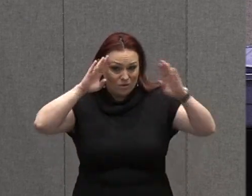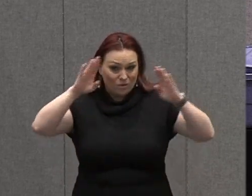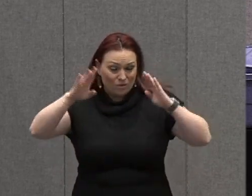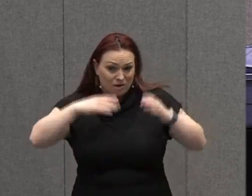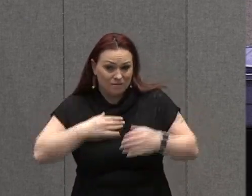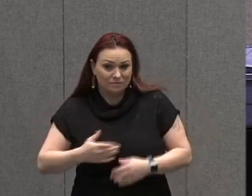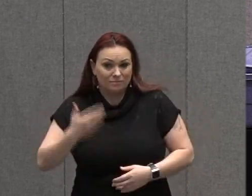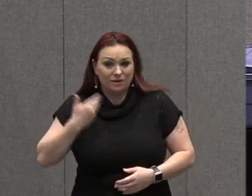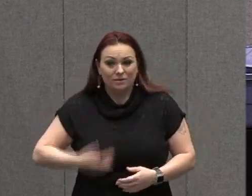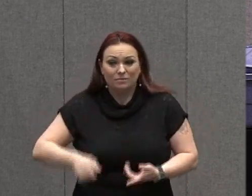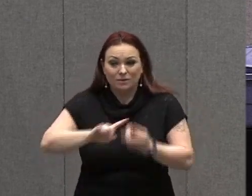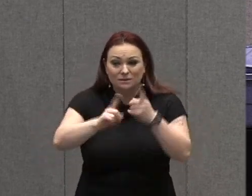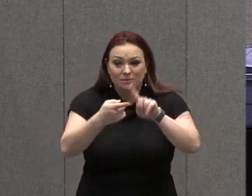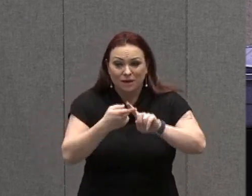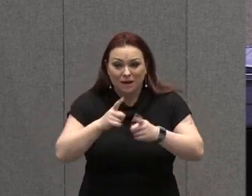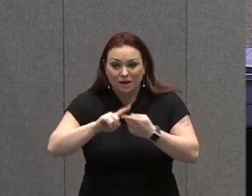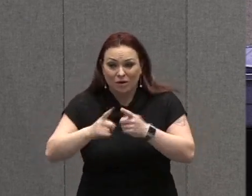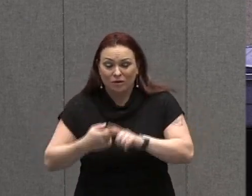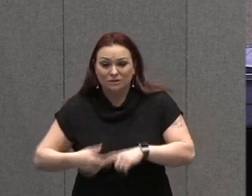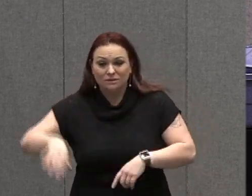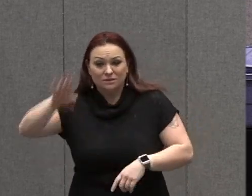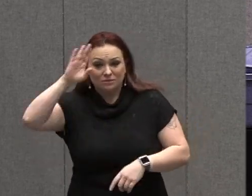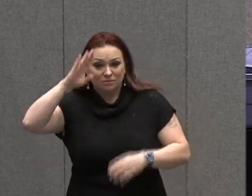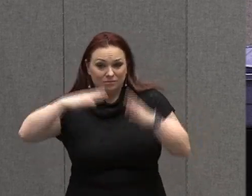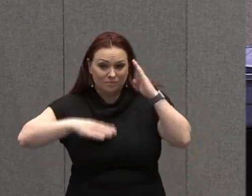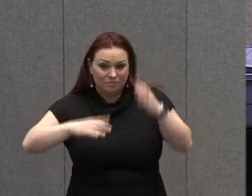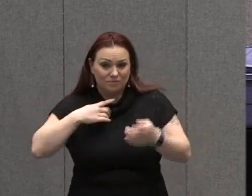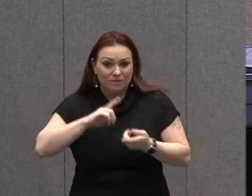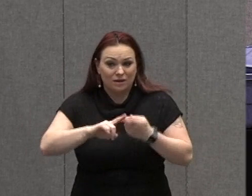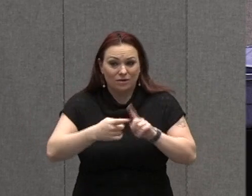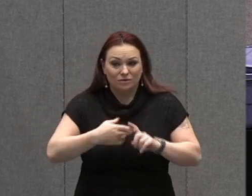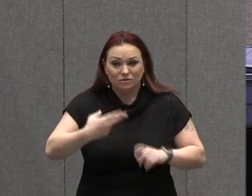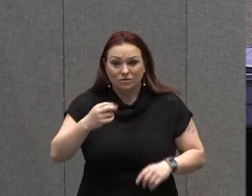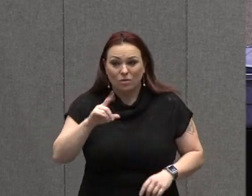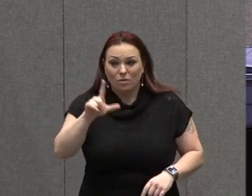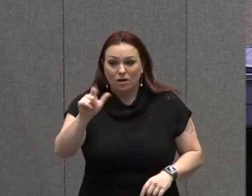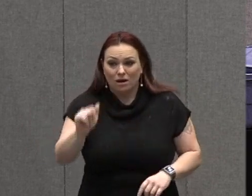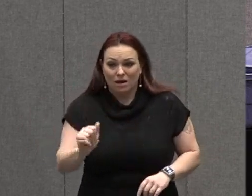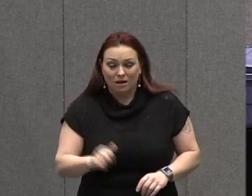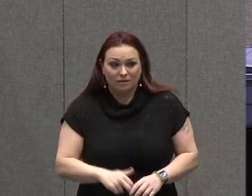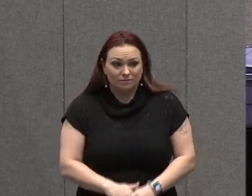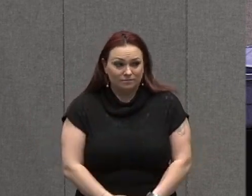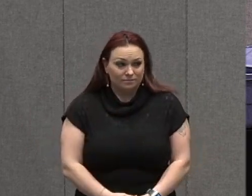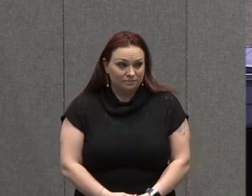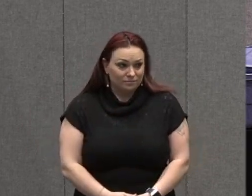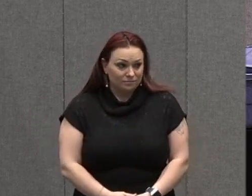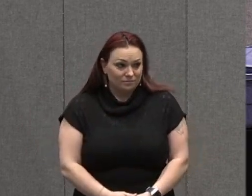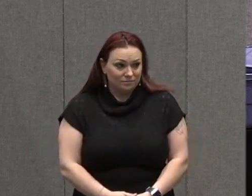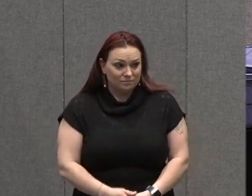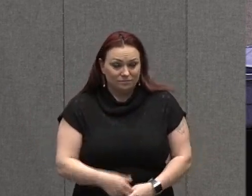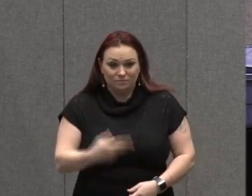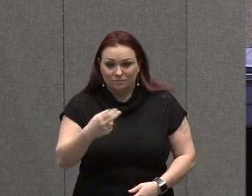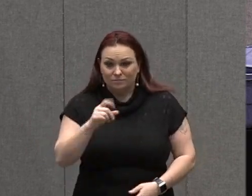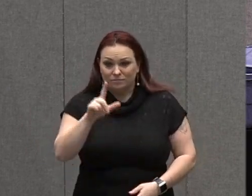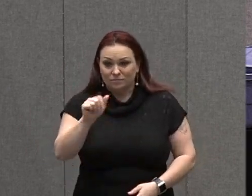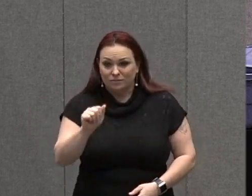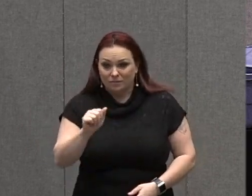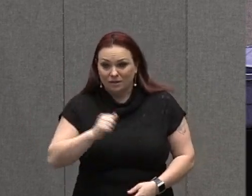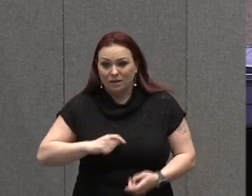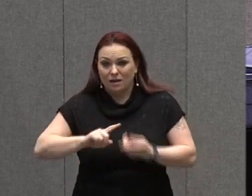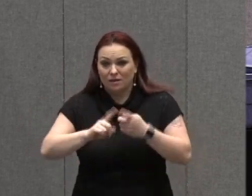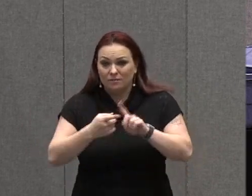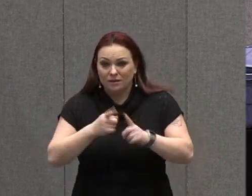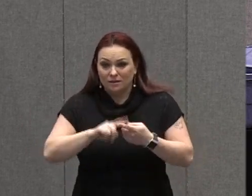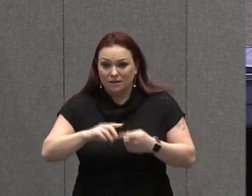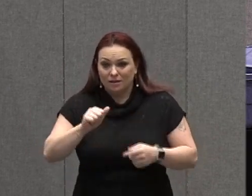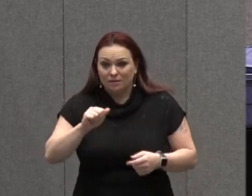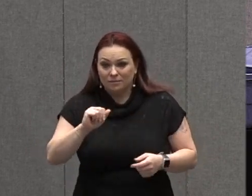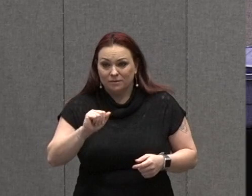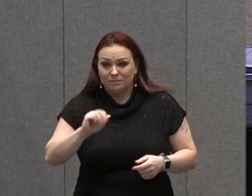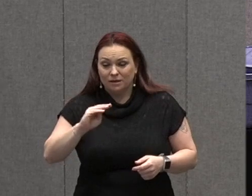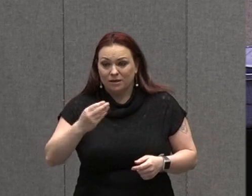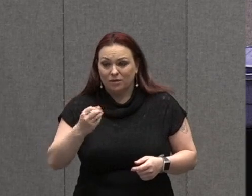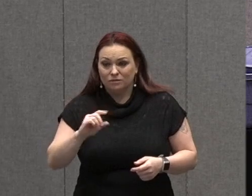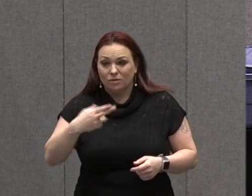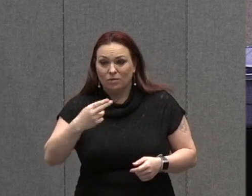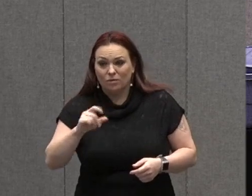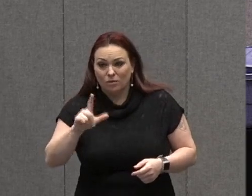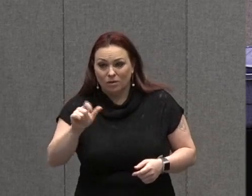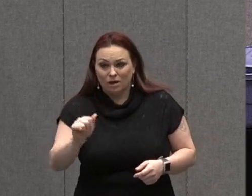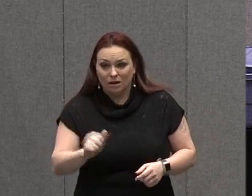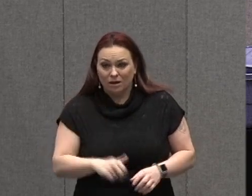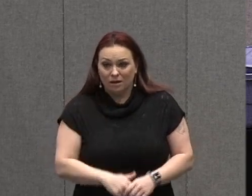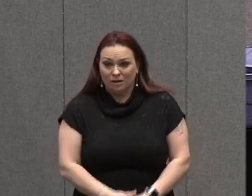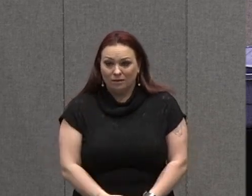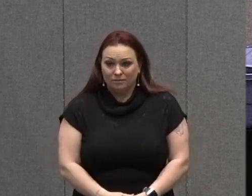Hola mis amigos, hola.